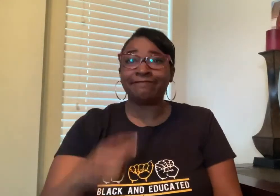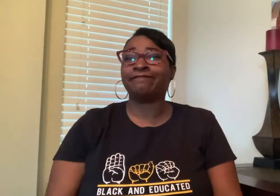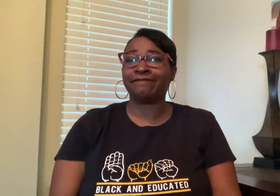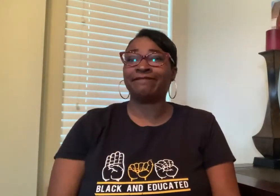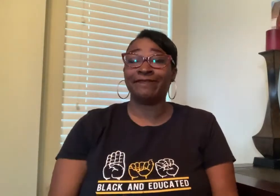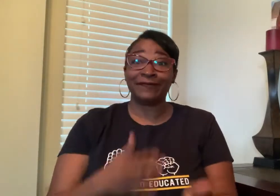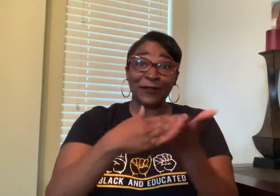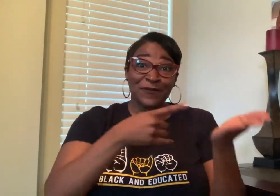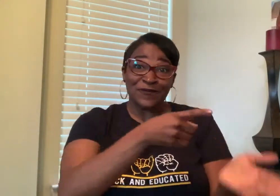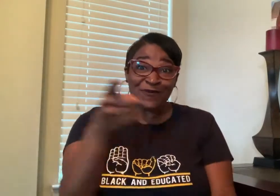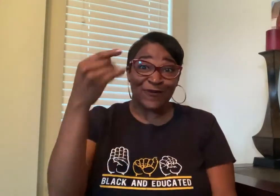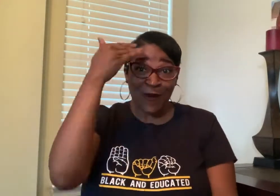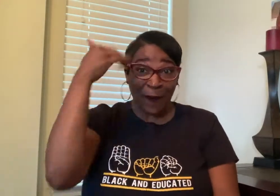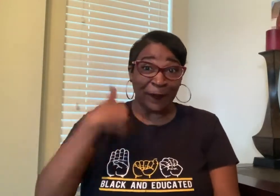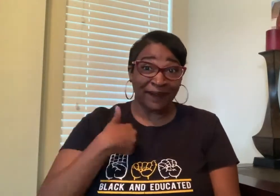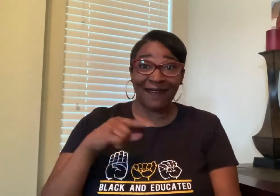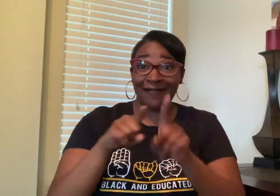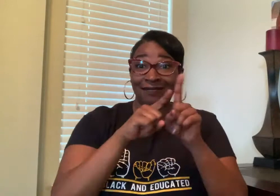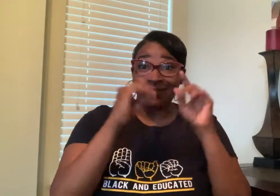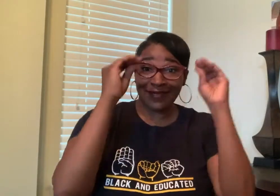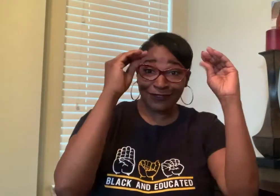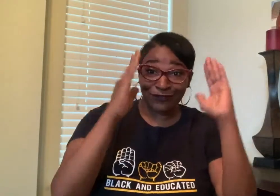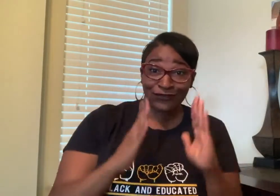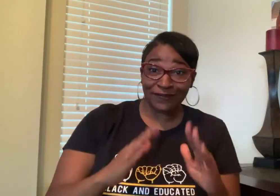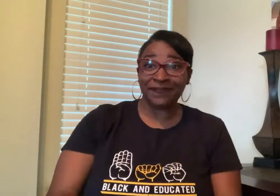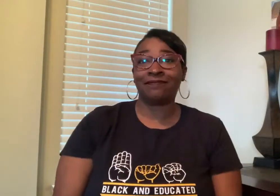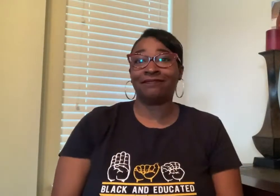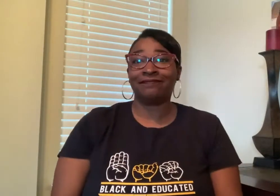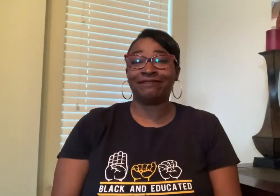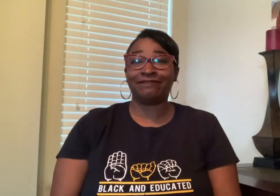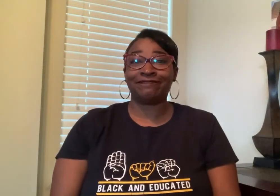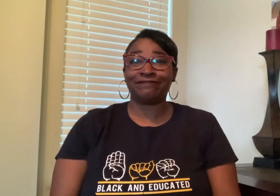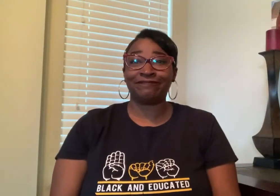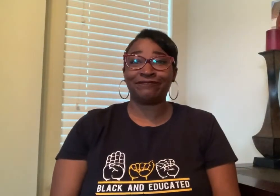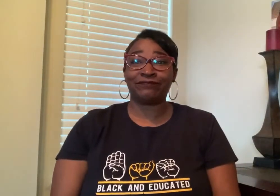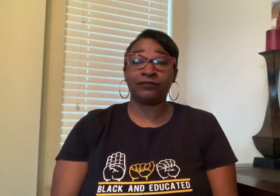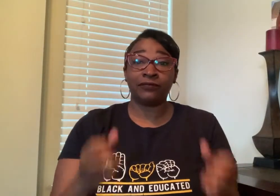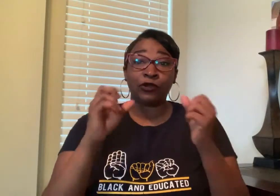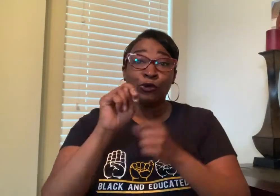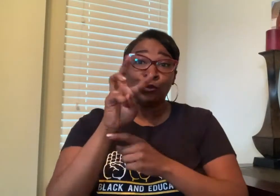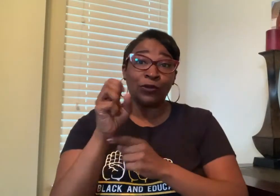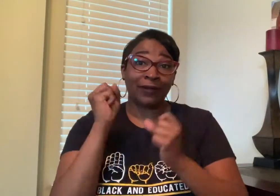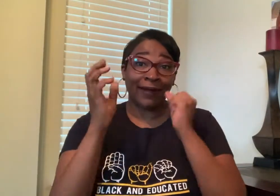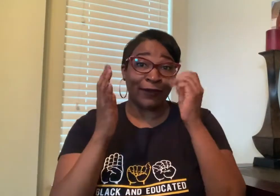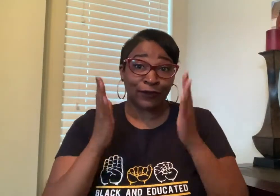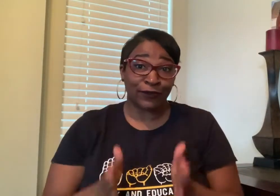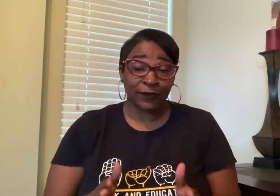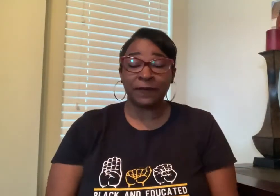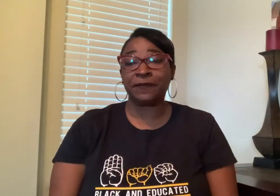Some of you may know me as a teacher, as a newscaster,